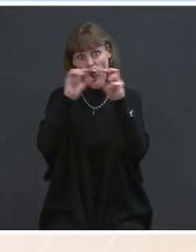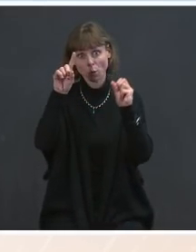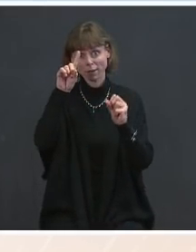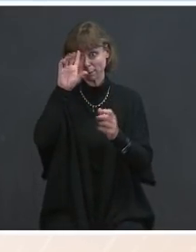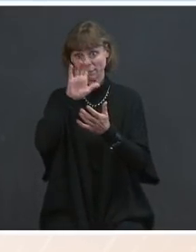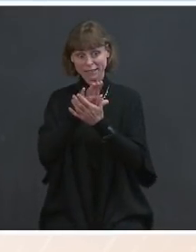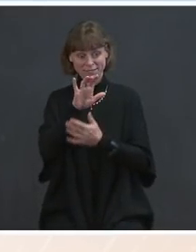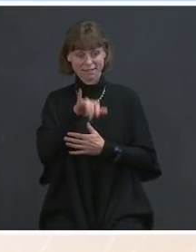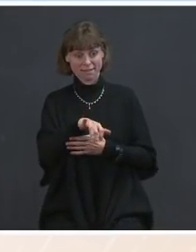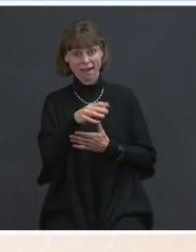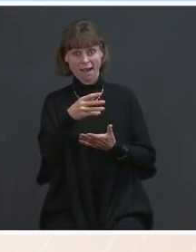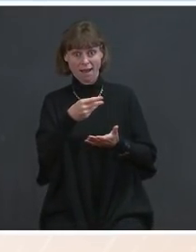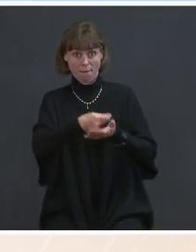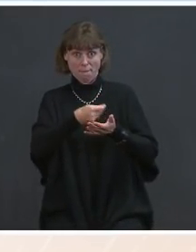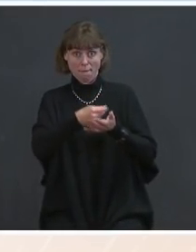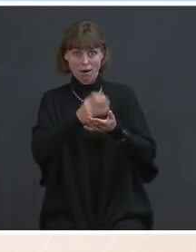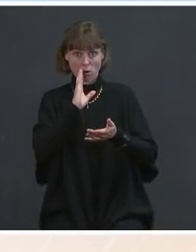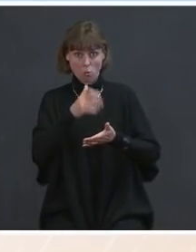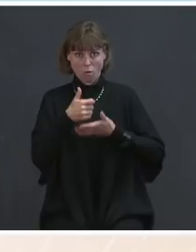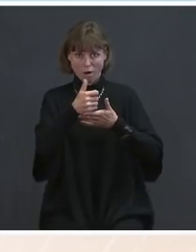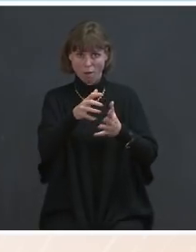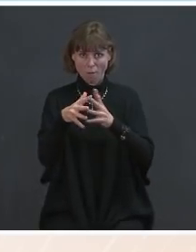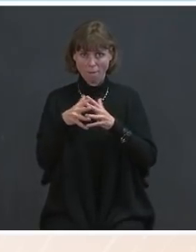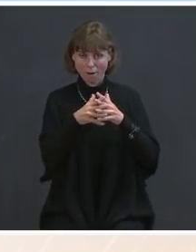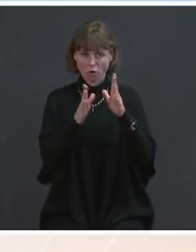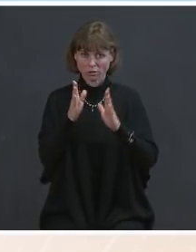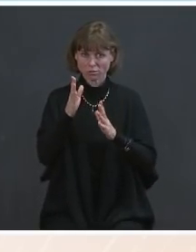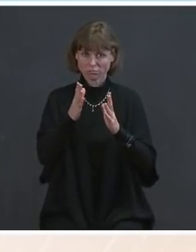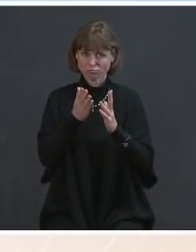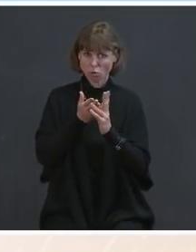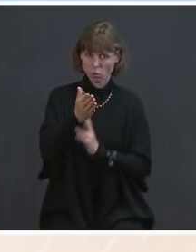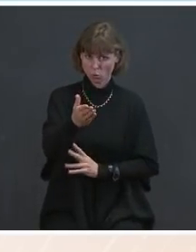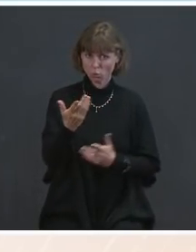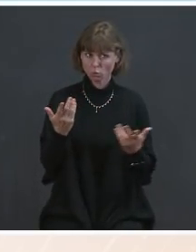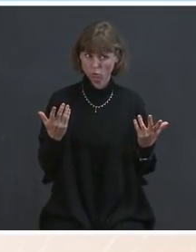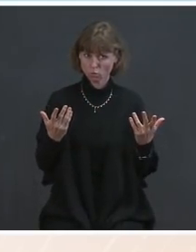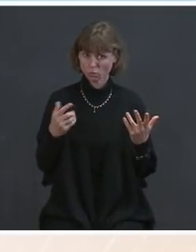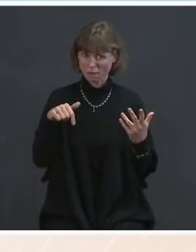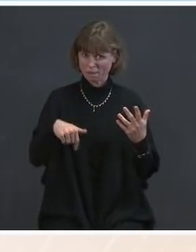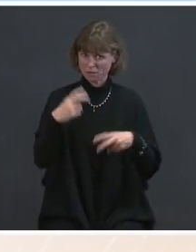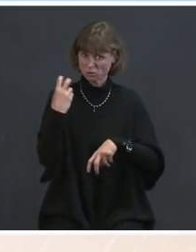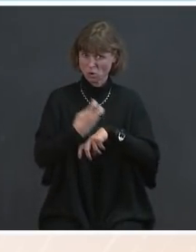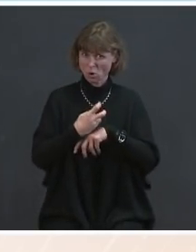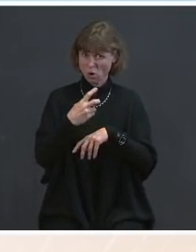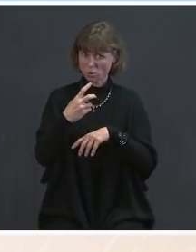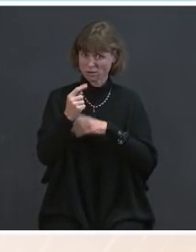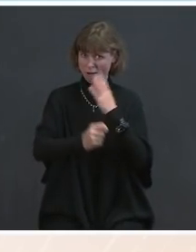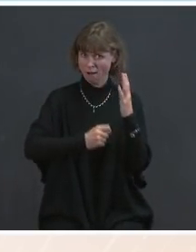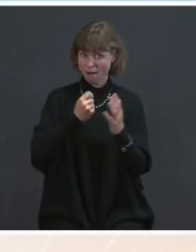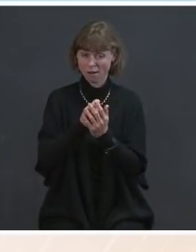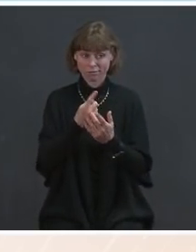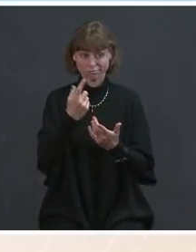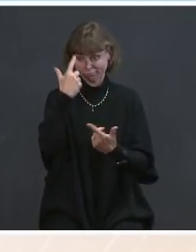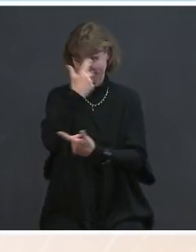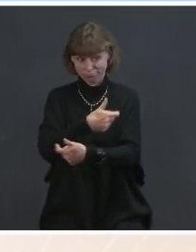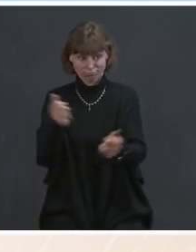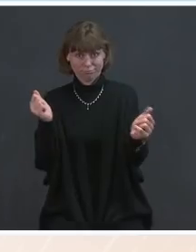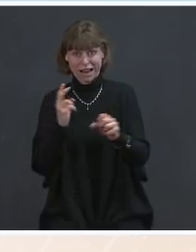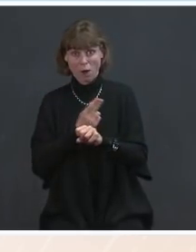will help Americans get through this difficult period of time, and they will use it for different means. Some Americans will use it